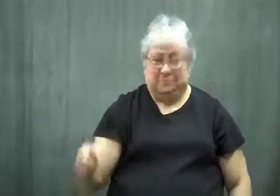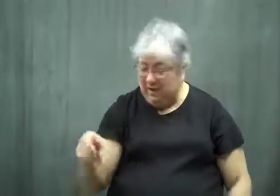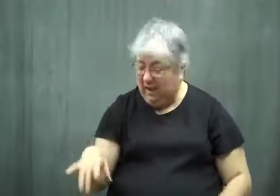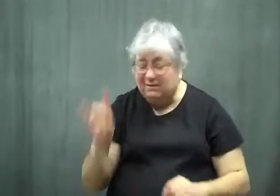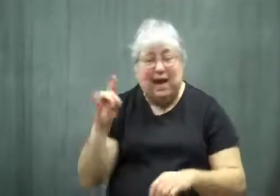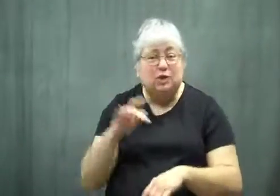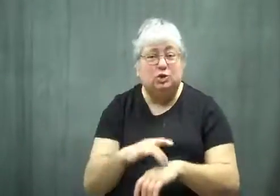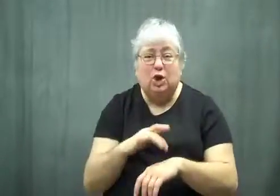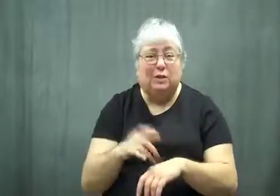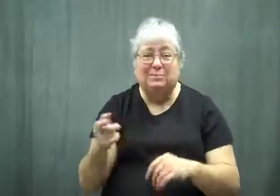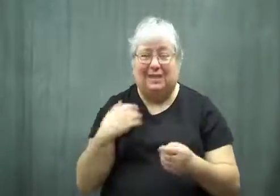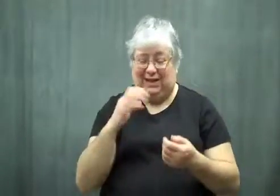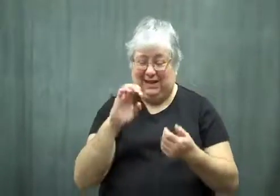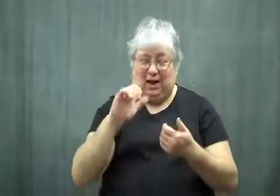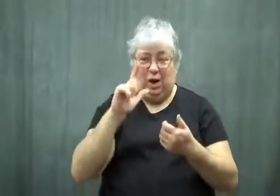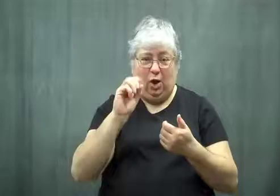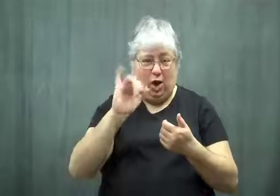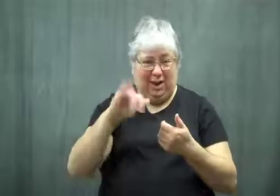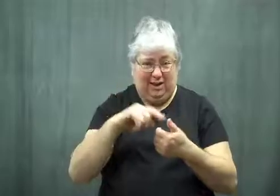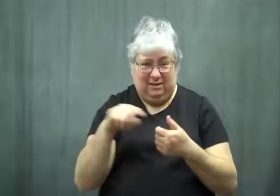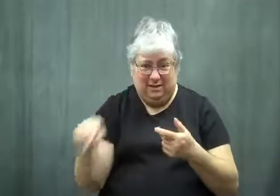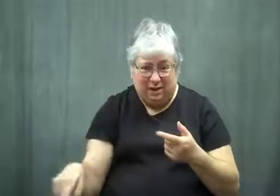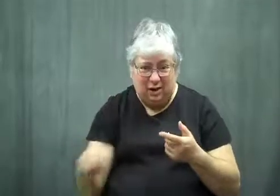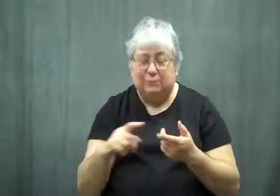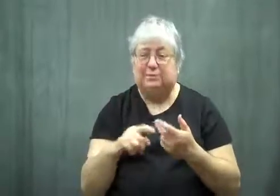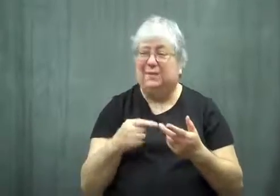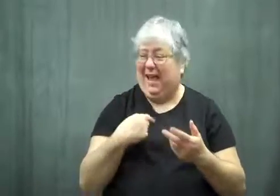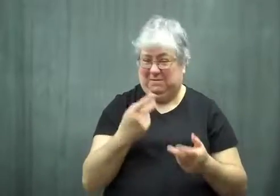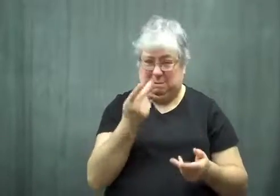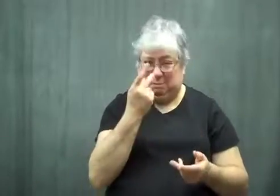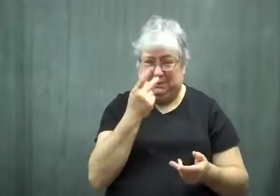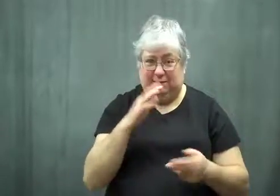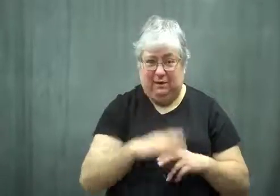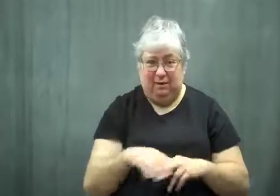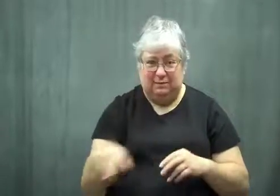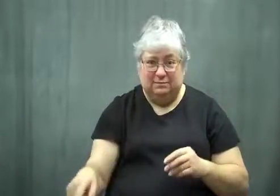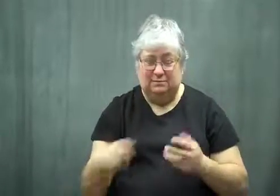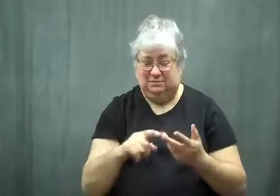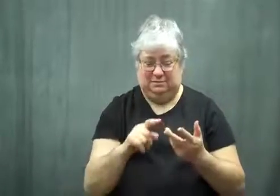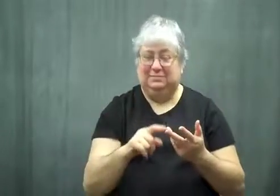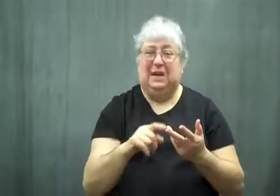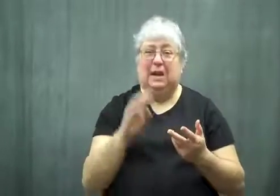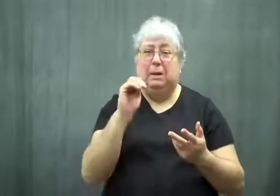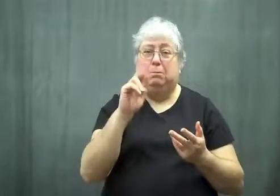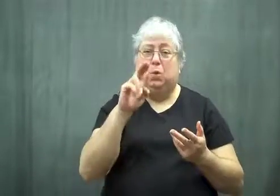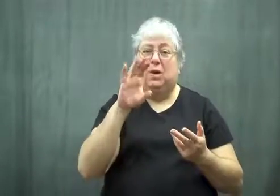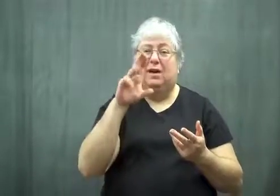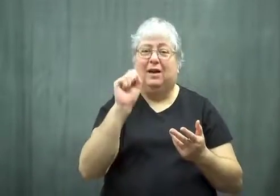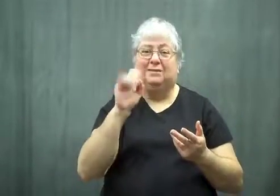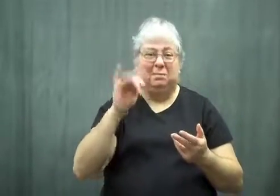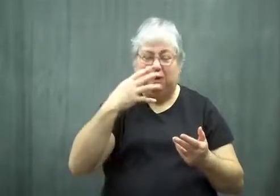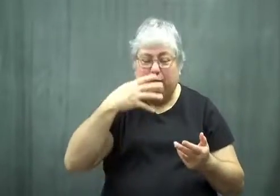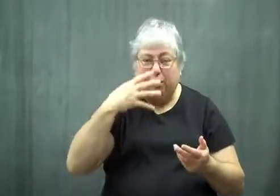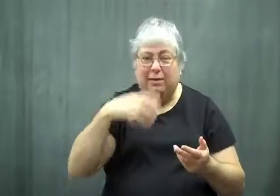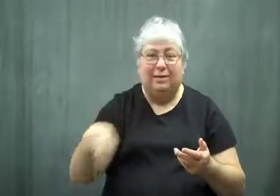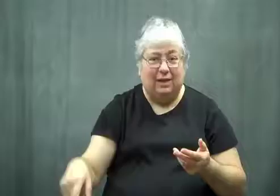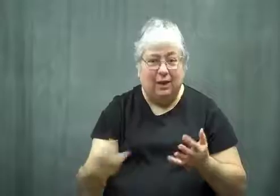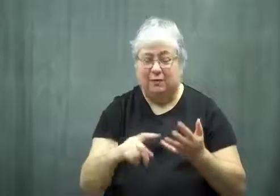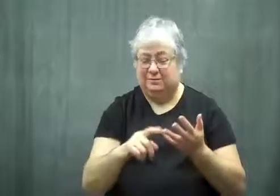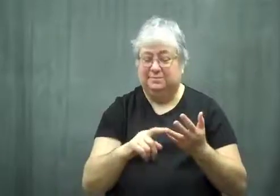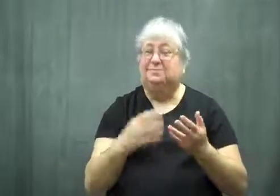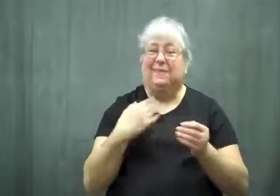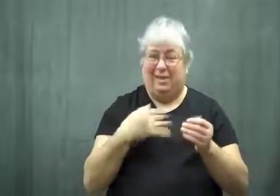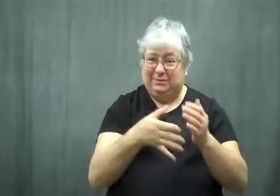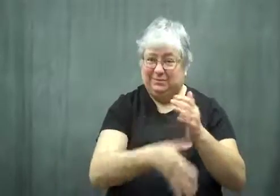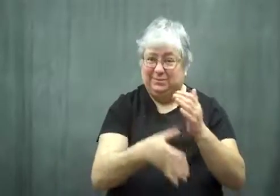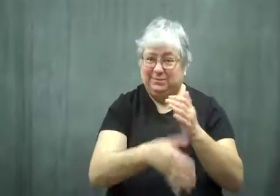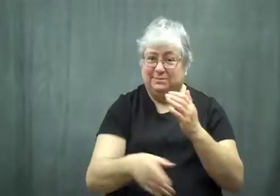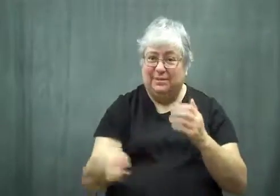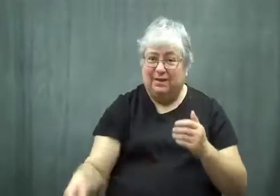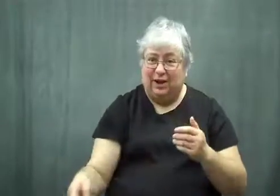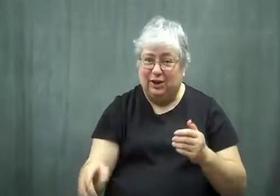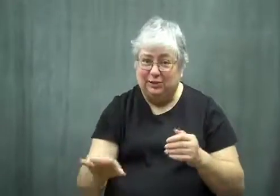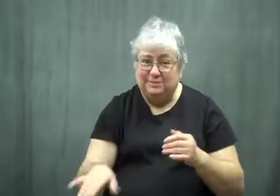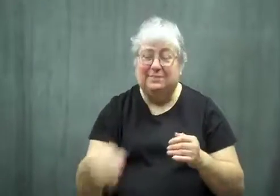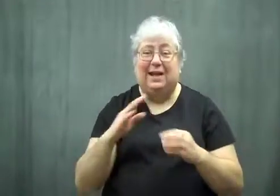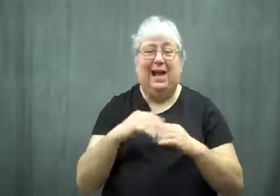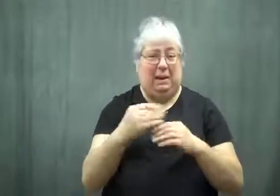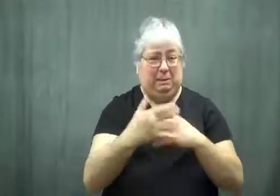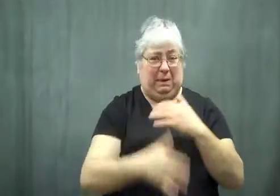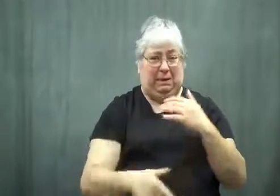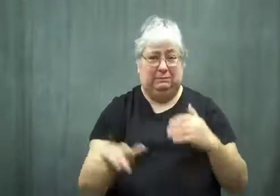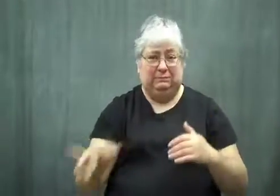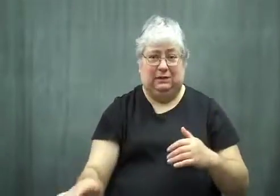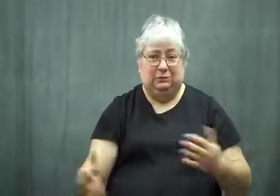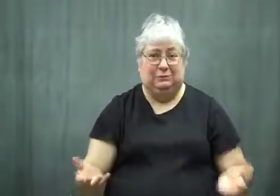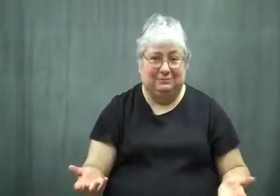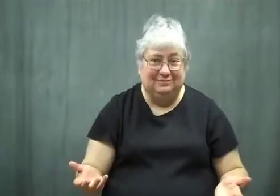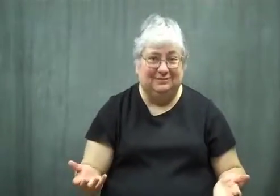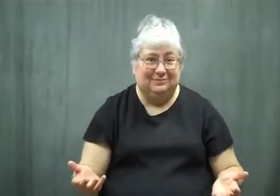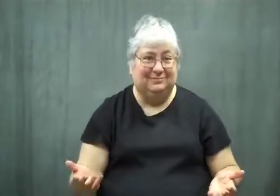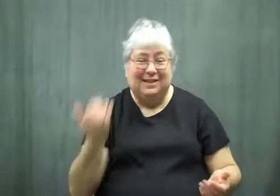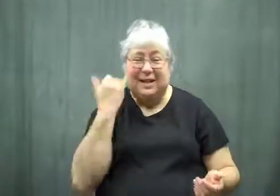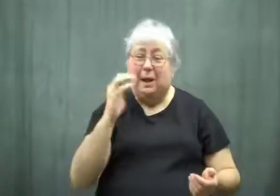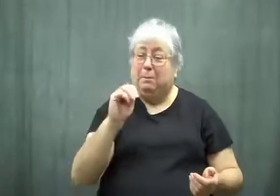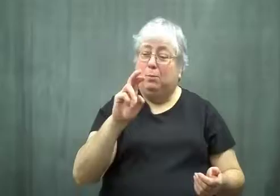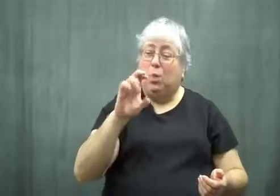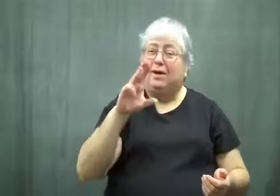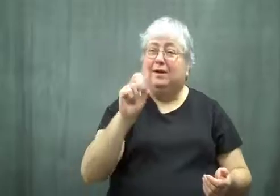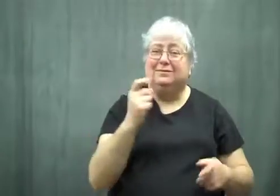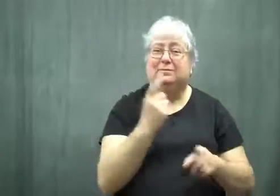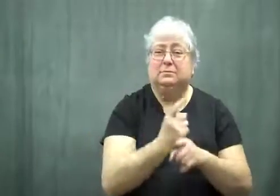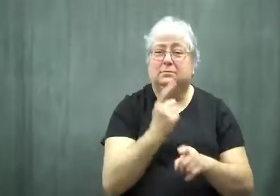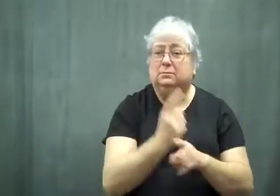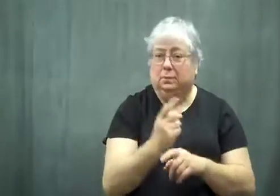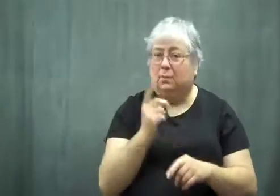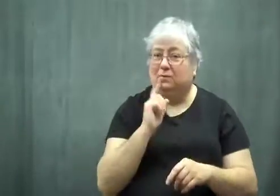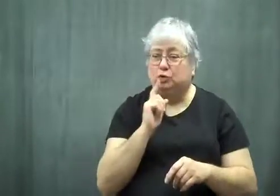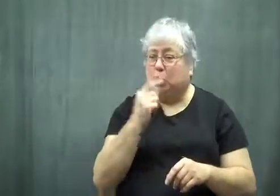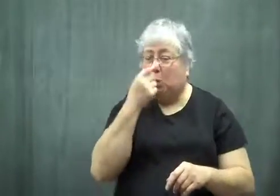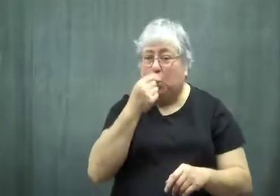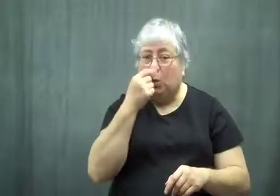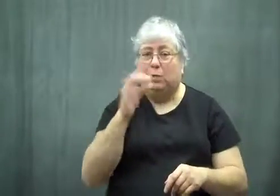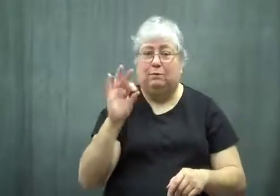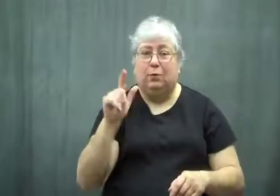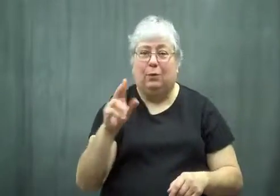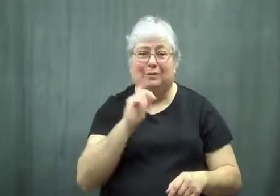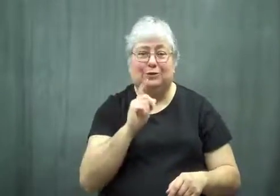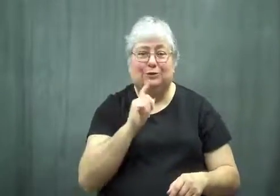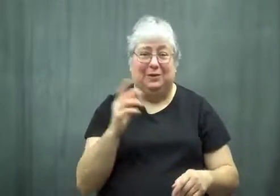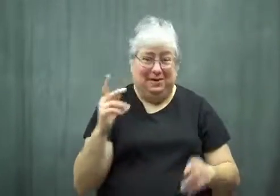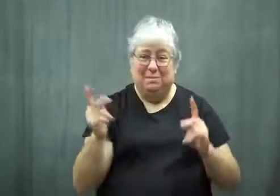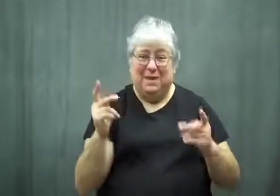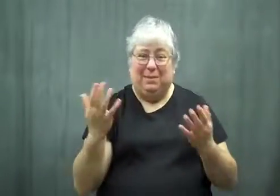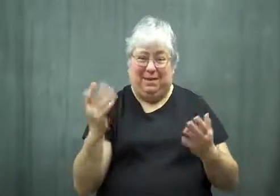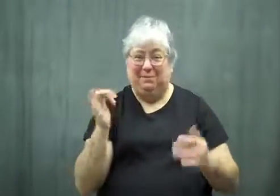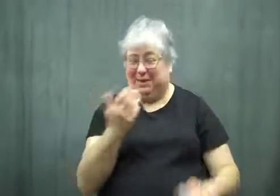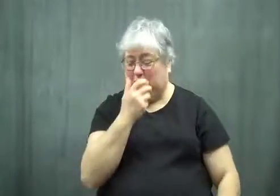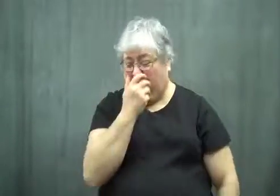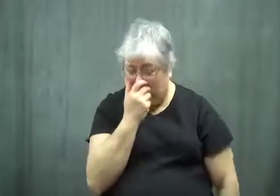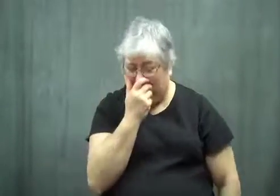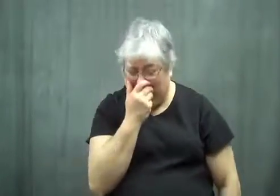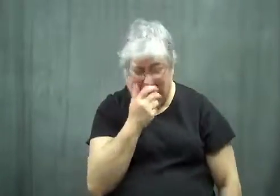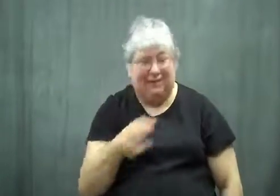He found e. coli, urine, mucus, feces and blood on these handles.